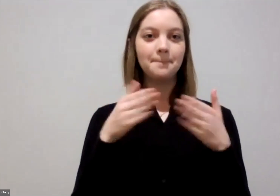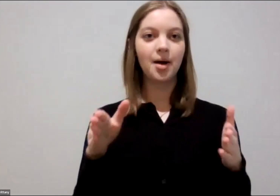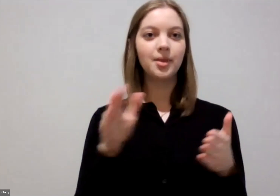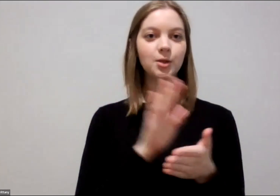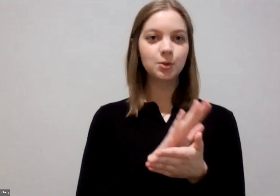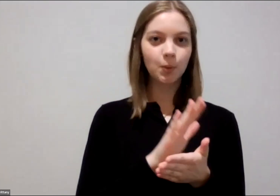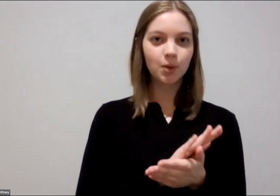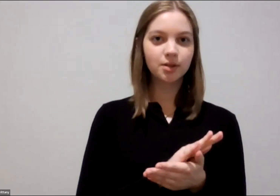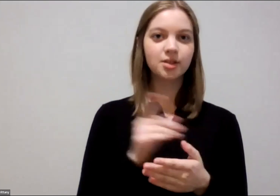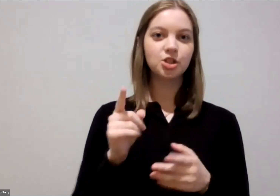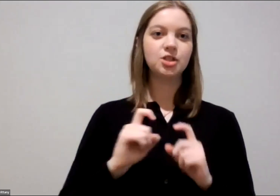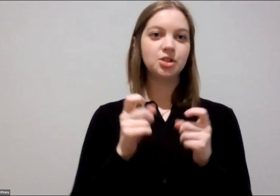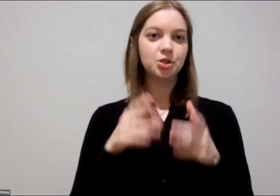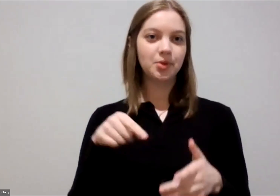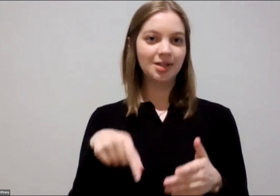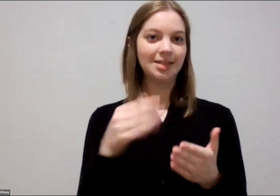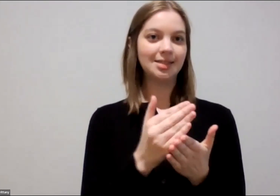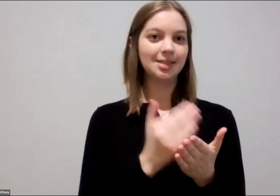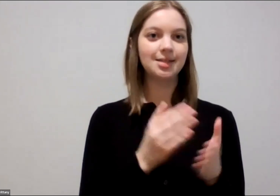I said, a contributor to these lesson plans.